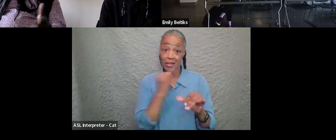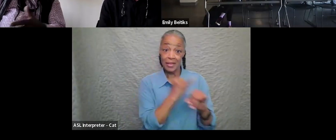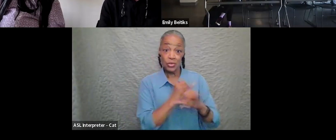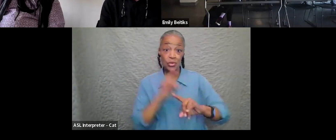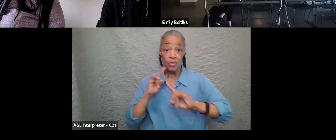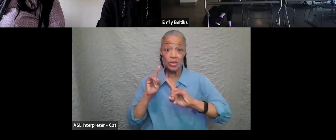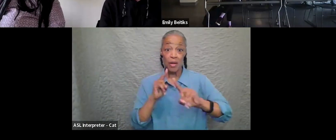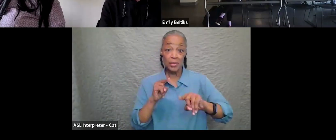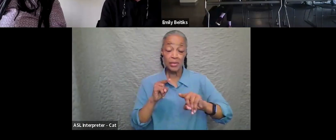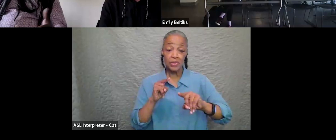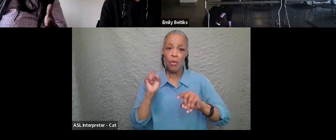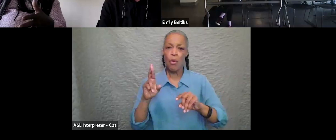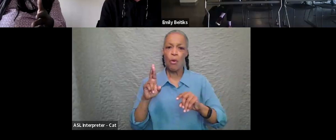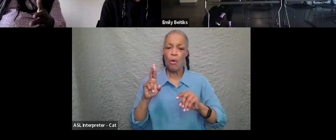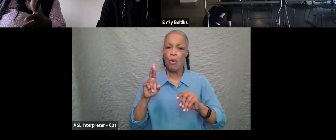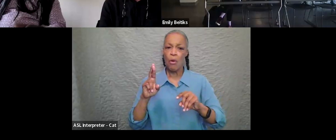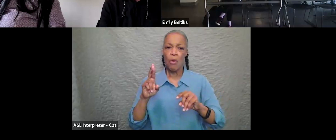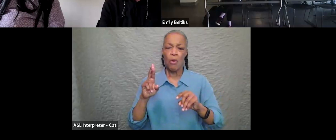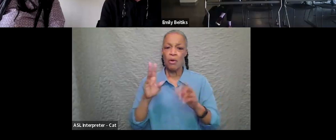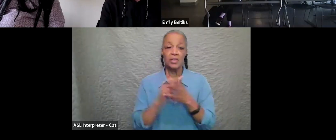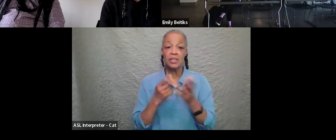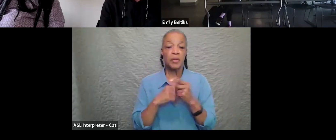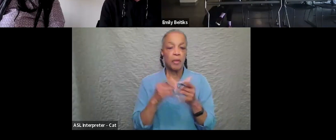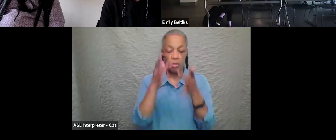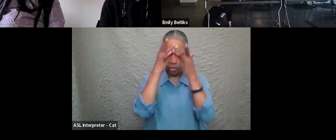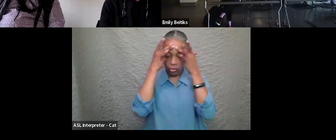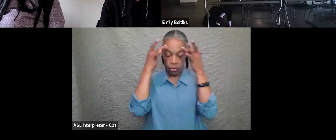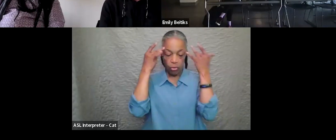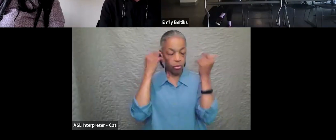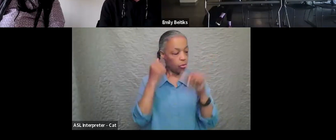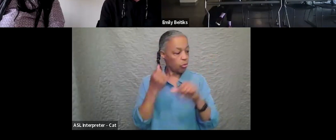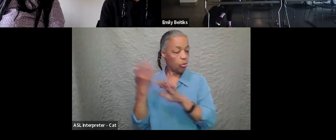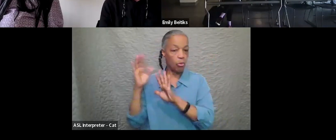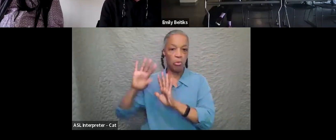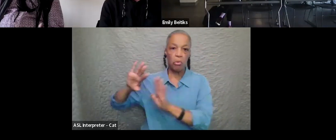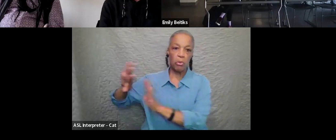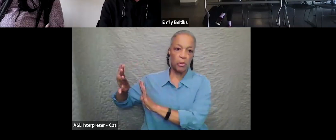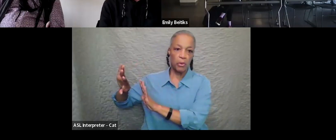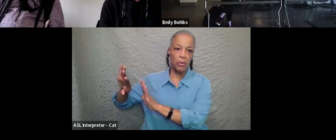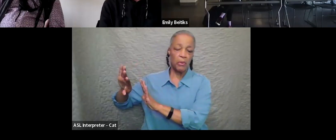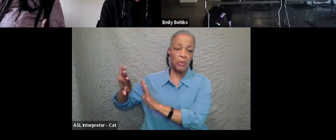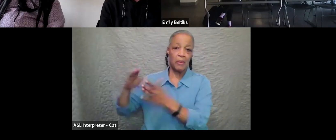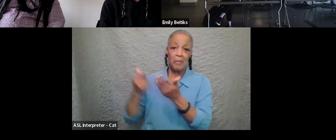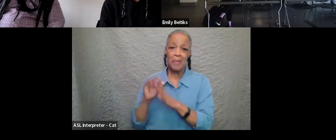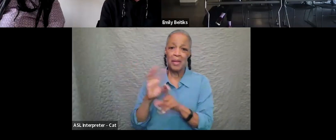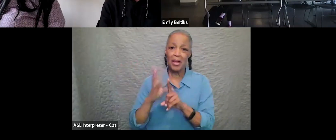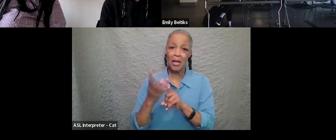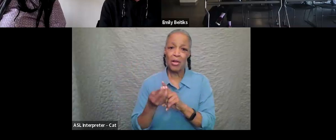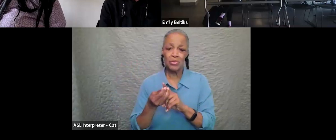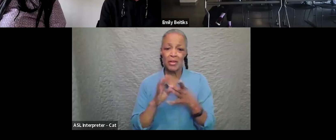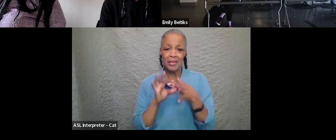or is it, sort of, imposed amnesia or avoidance of broader, sort of, maybe cultural commitment?